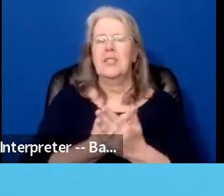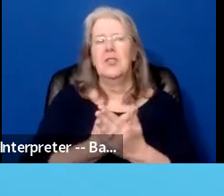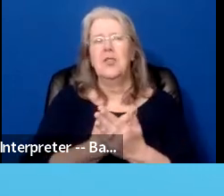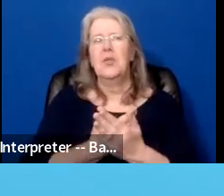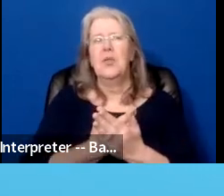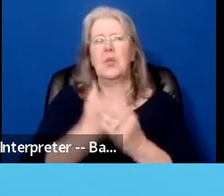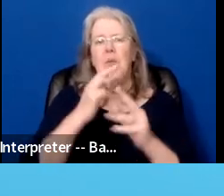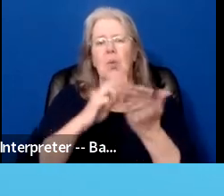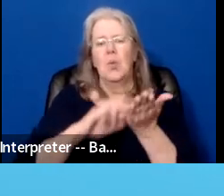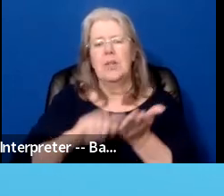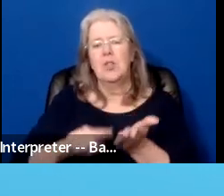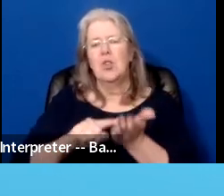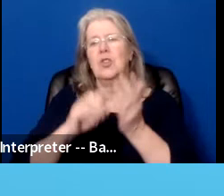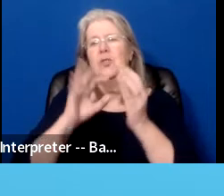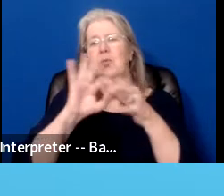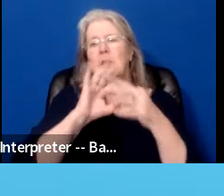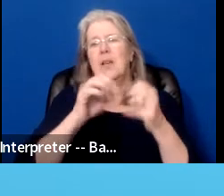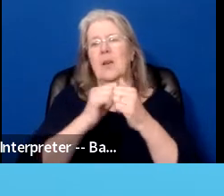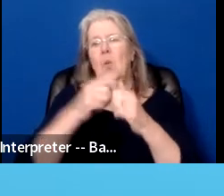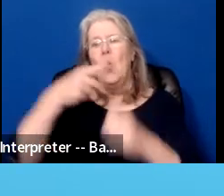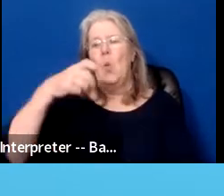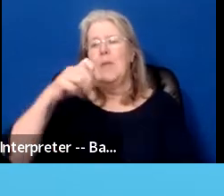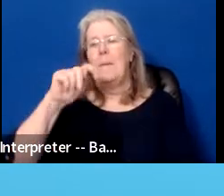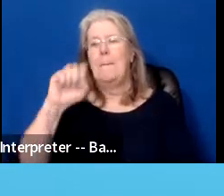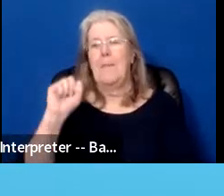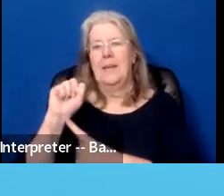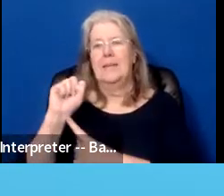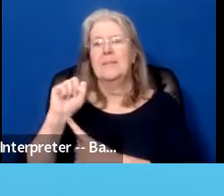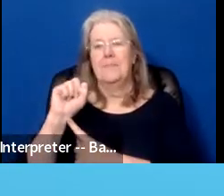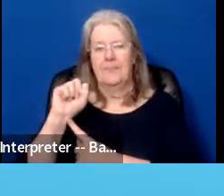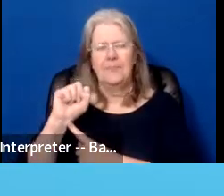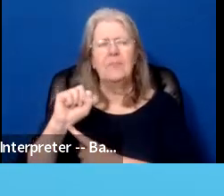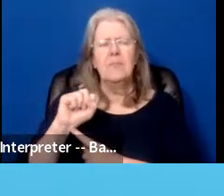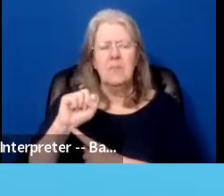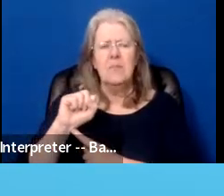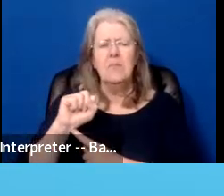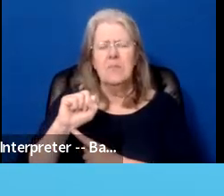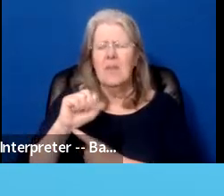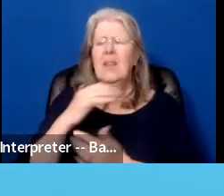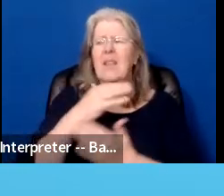Dr. Klemsz: So there have been some reports that pets have gotten COVID, but they just